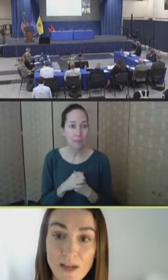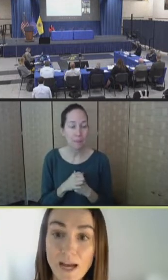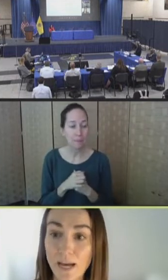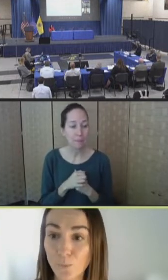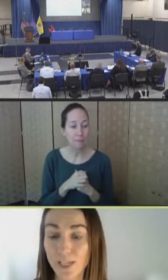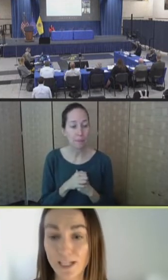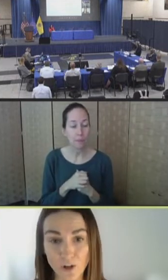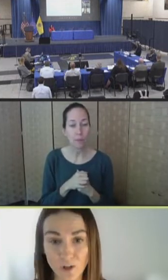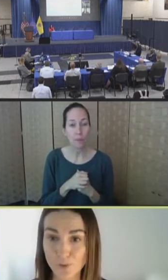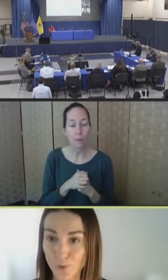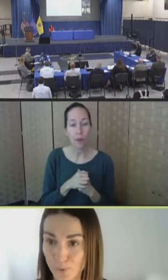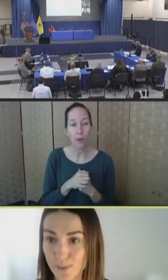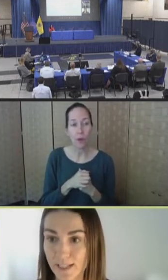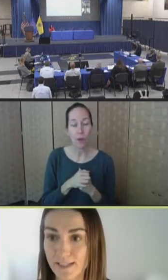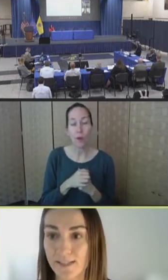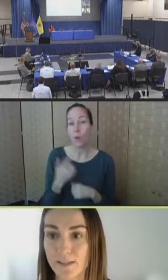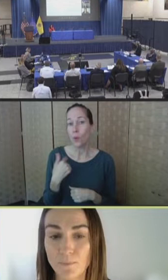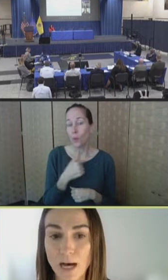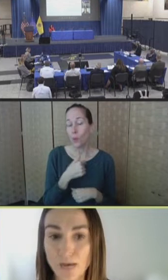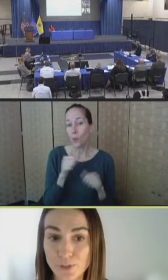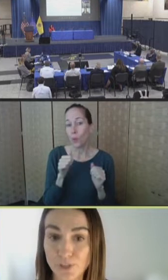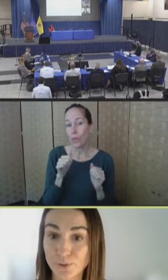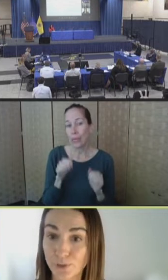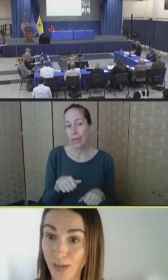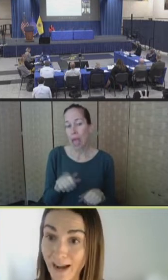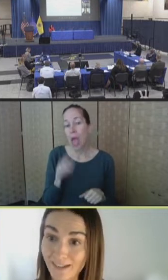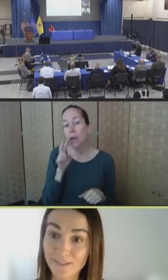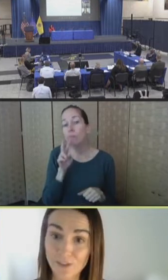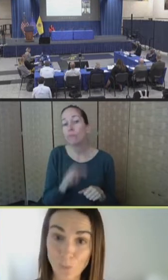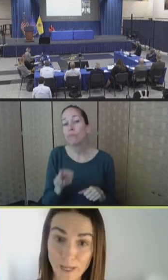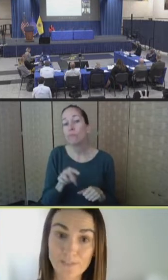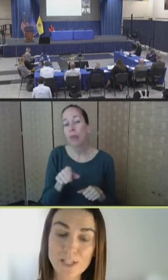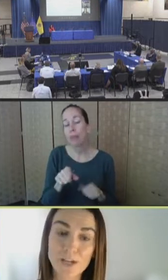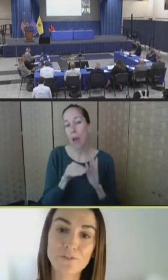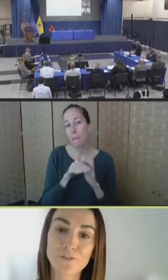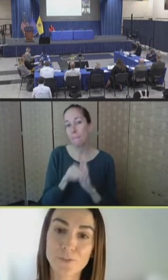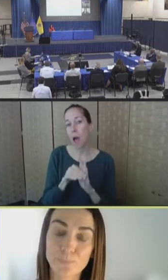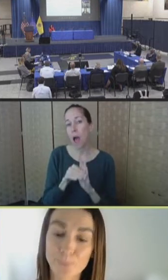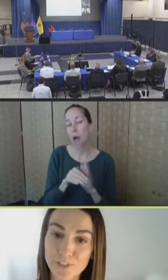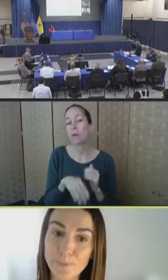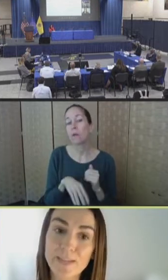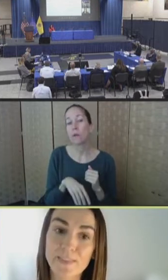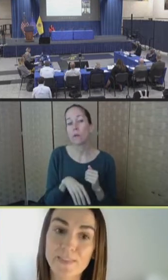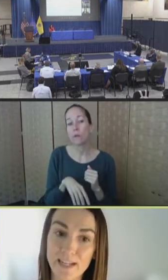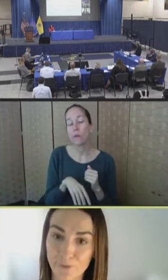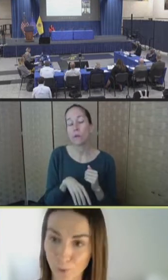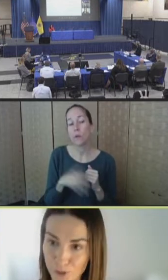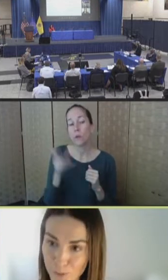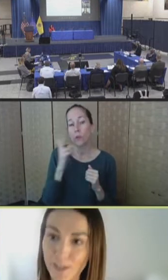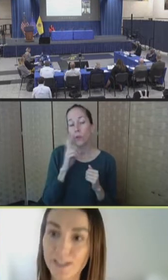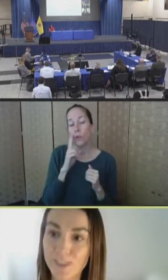And we can also use this model to track the waves of bereavement that have corresponded